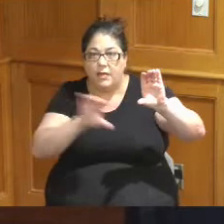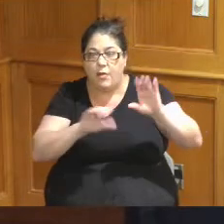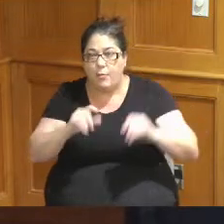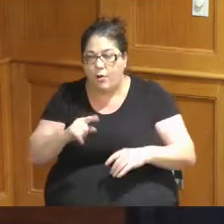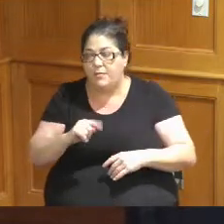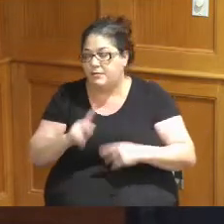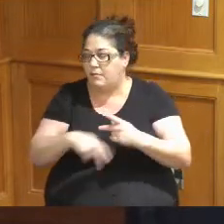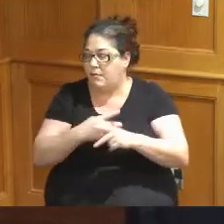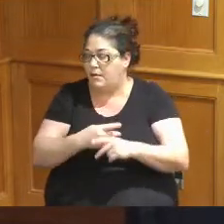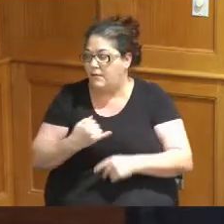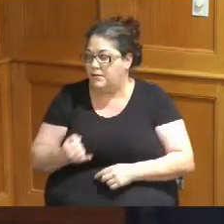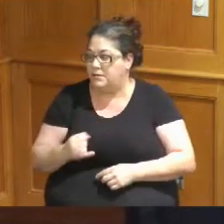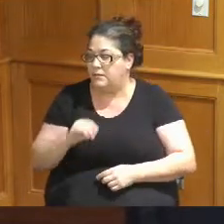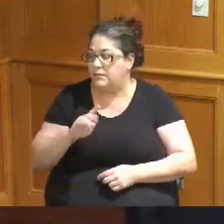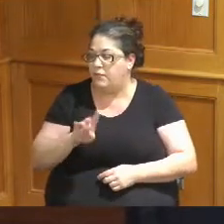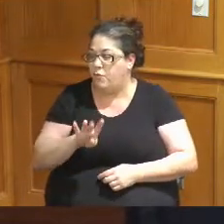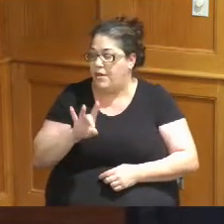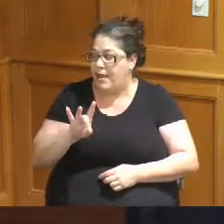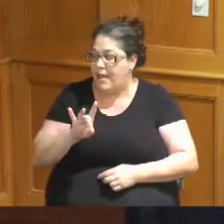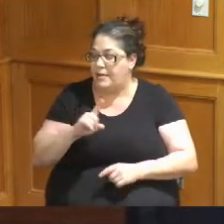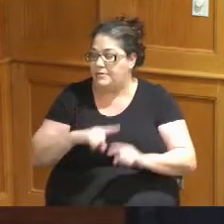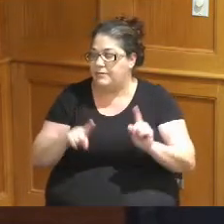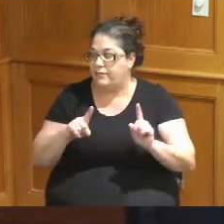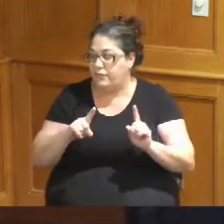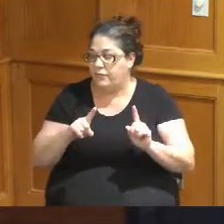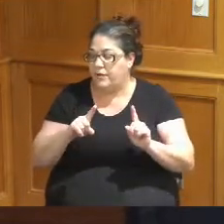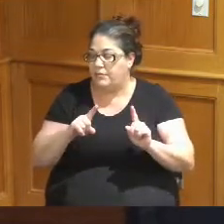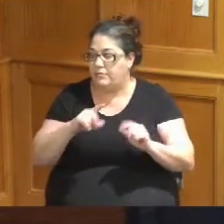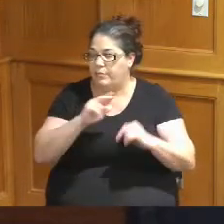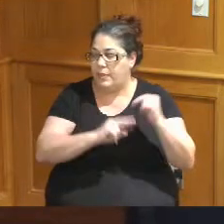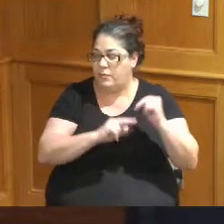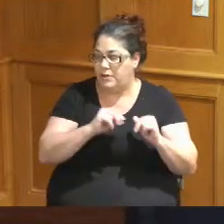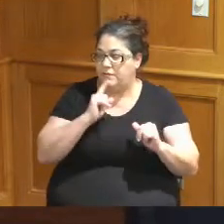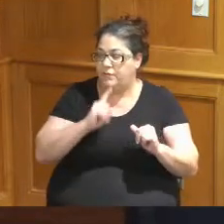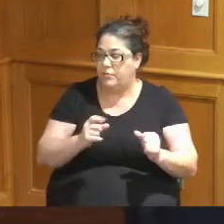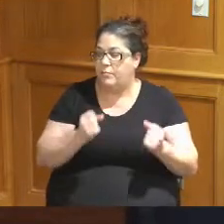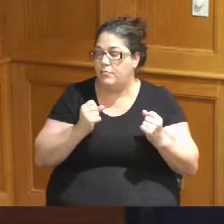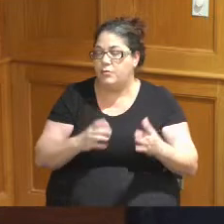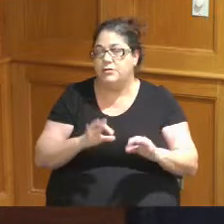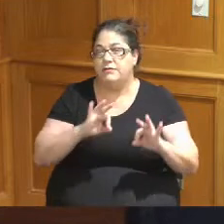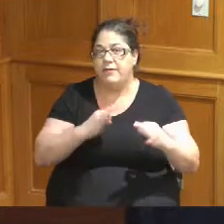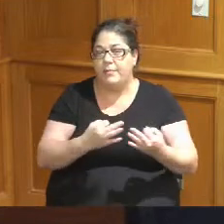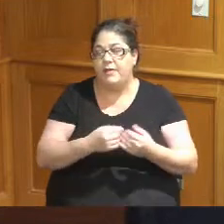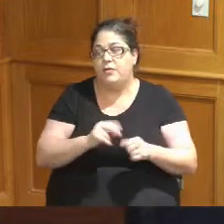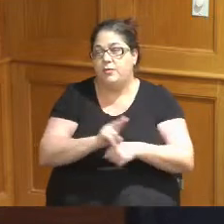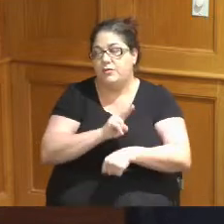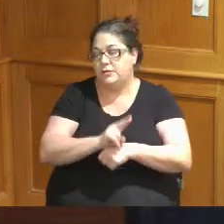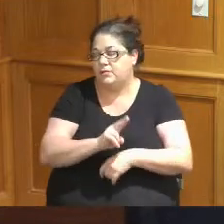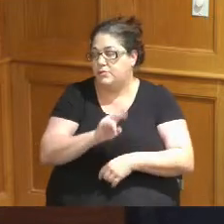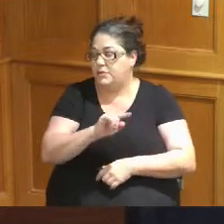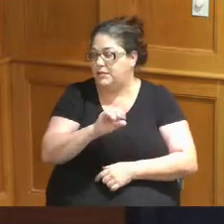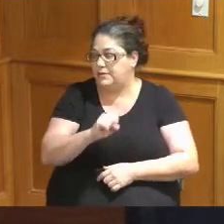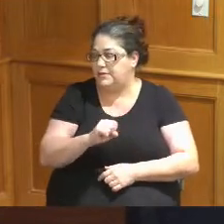funds for 48 affordable multiple housing multi multi-family units in Delhi Township and finally